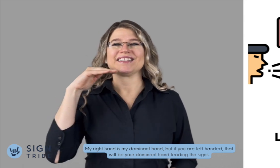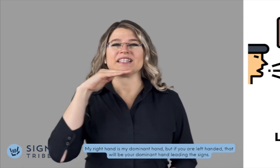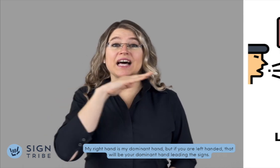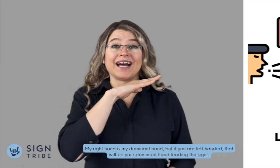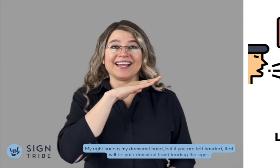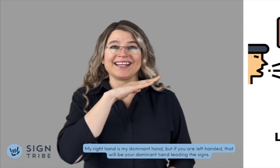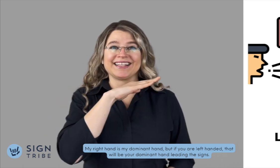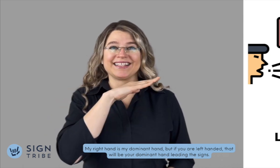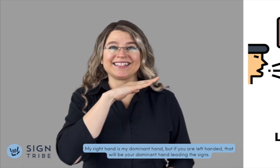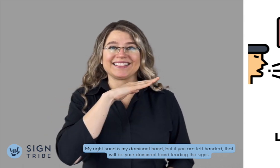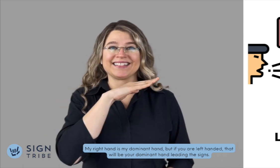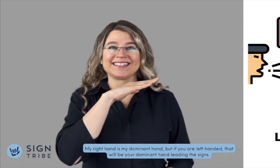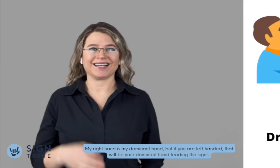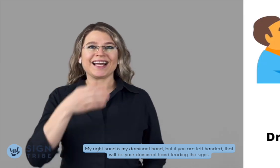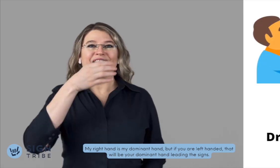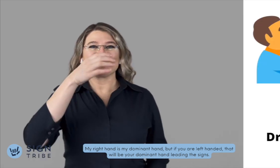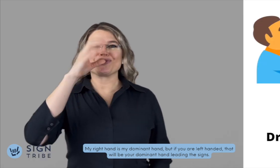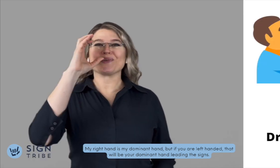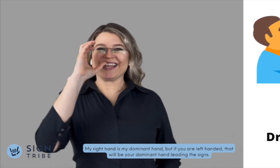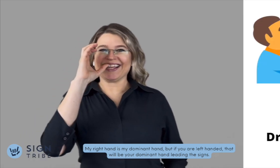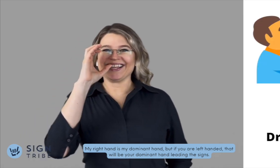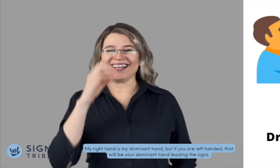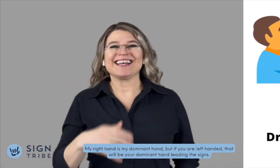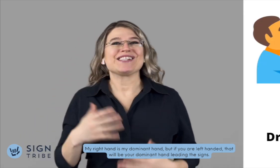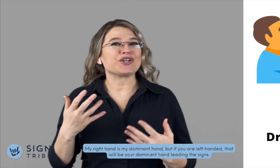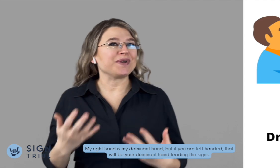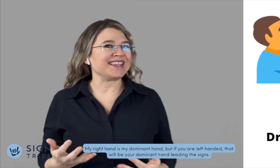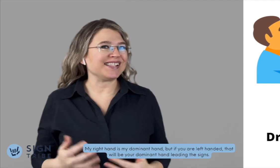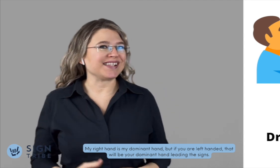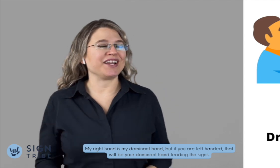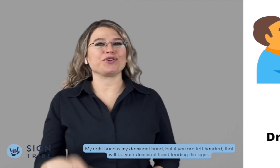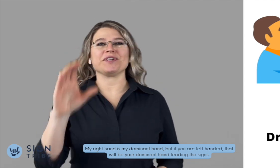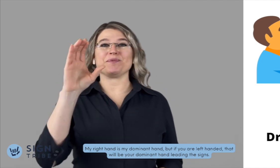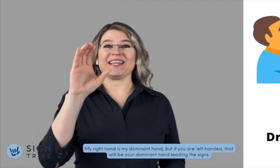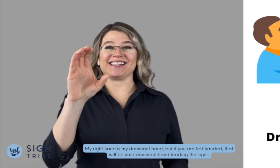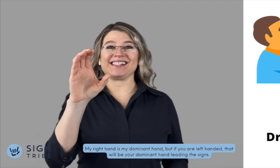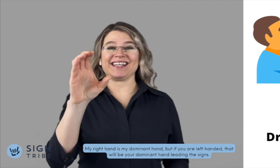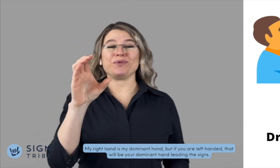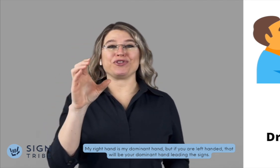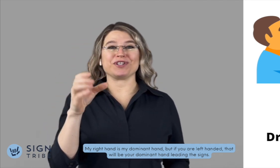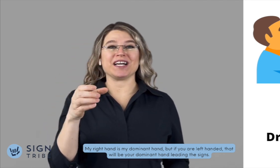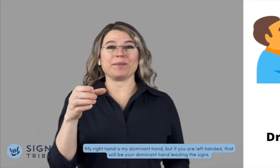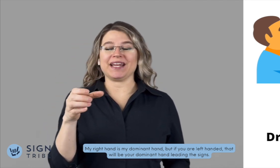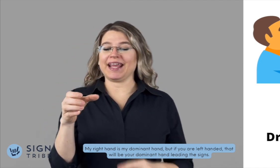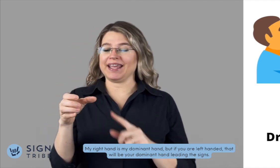Lie. Drink. So with this sign, you're going to make a C with your dominant hand,